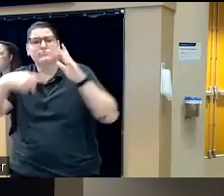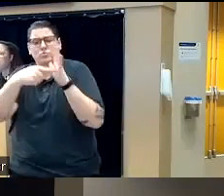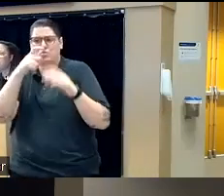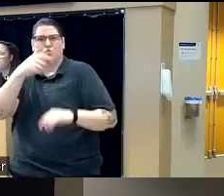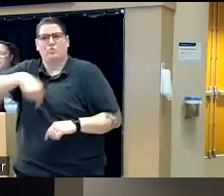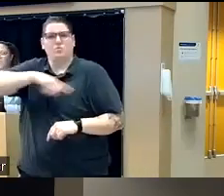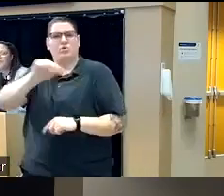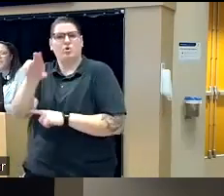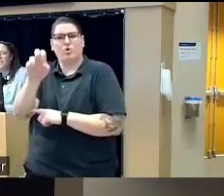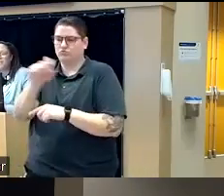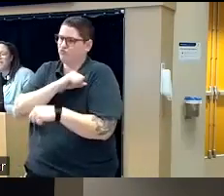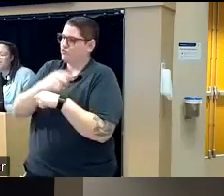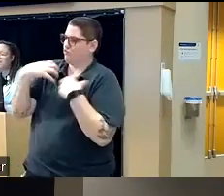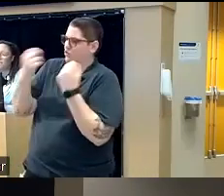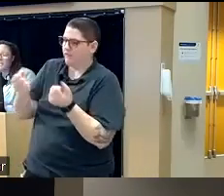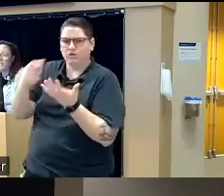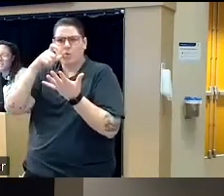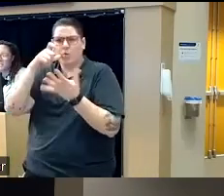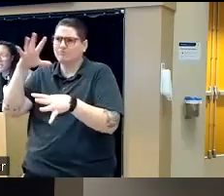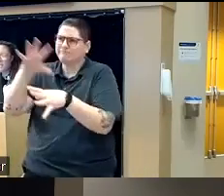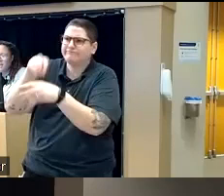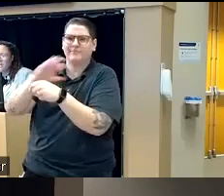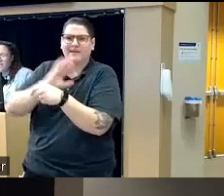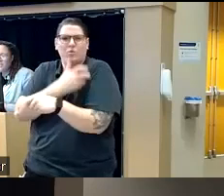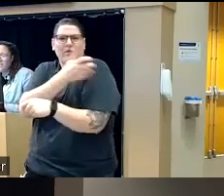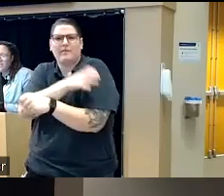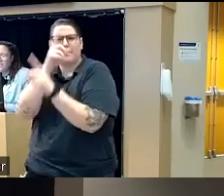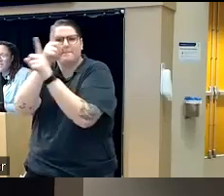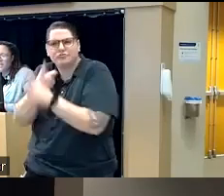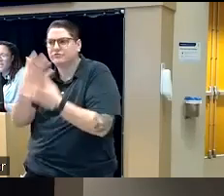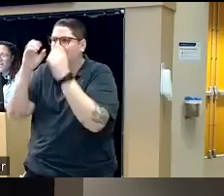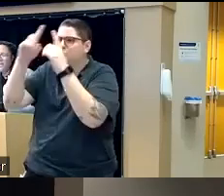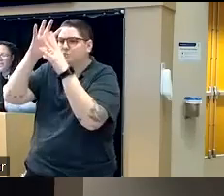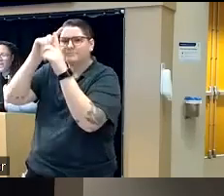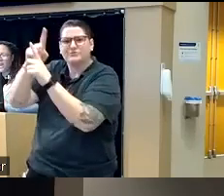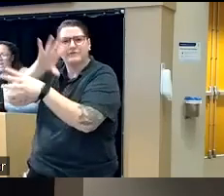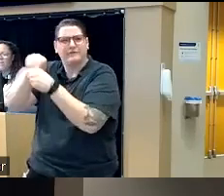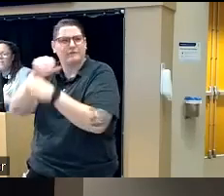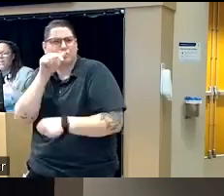um and who contributes both to our clinical and educational missions and as you can see uh we have